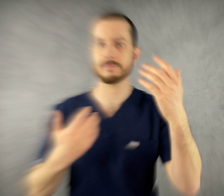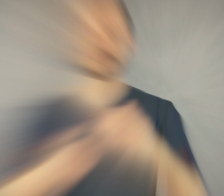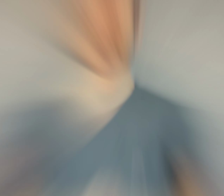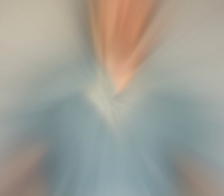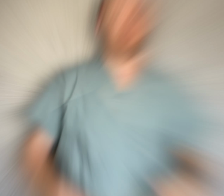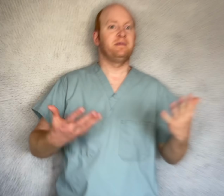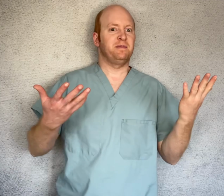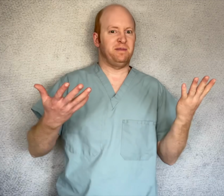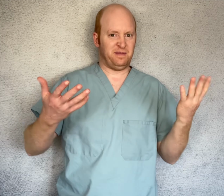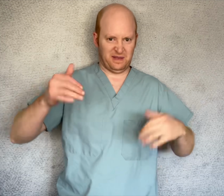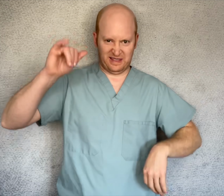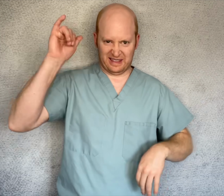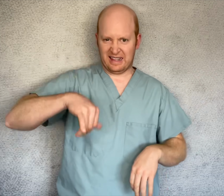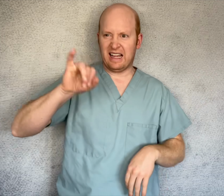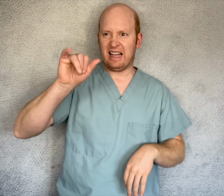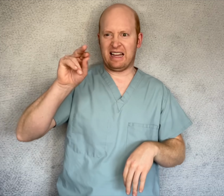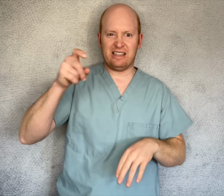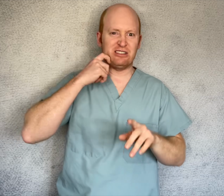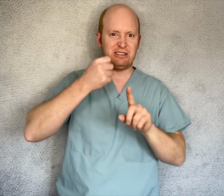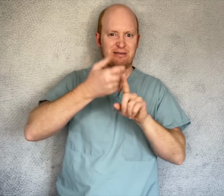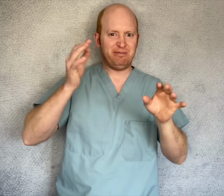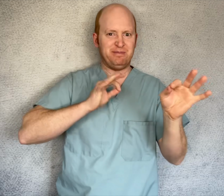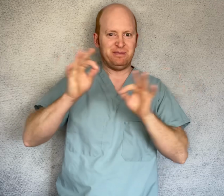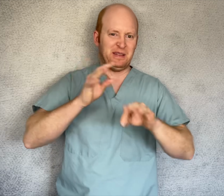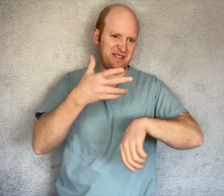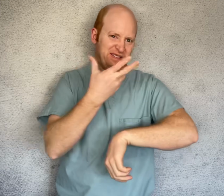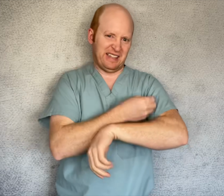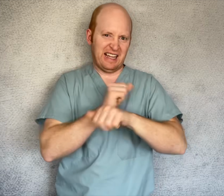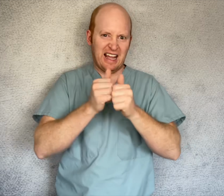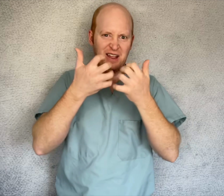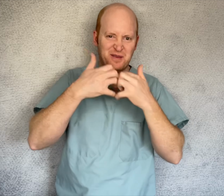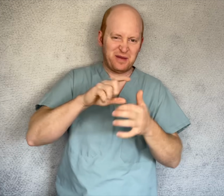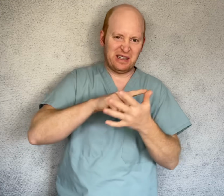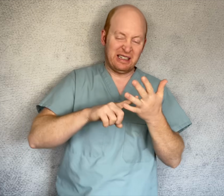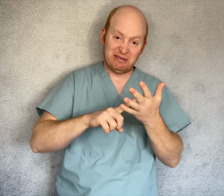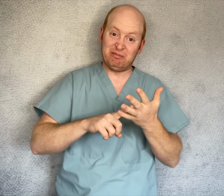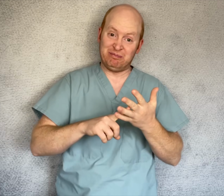So Ian just explained how mRNA vaccine works.